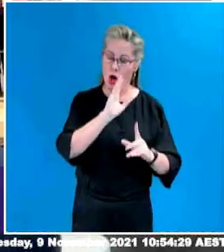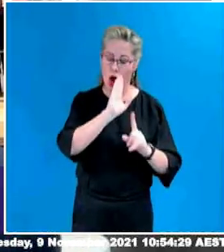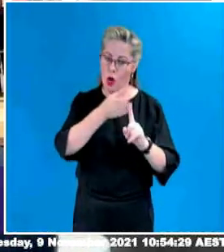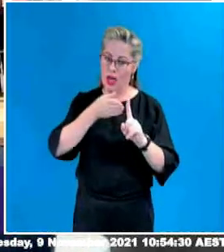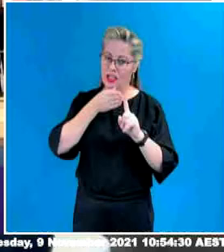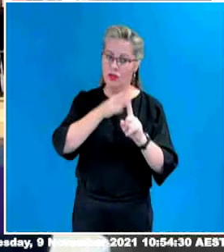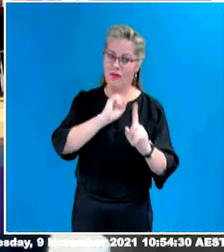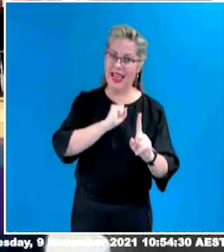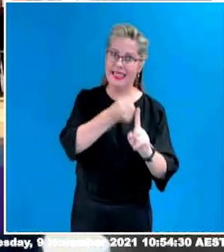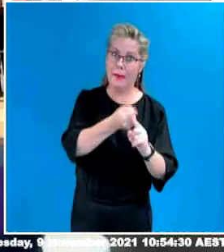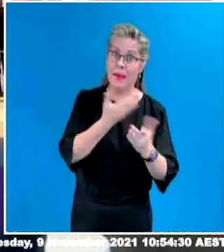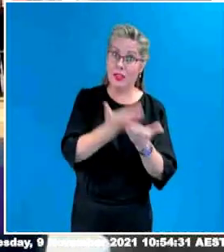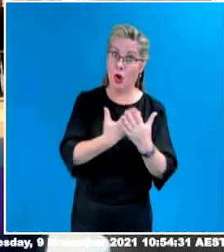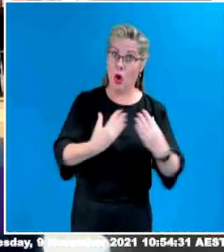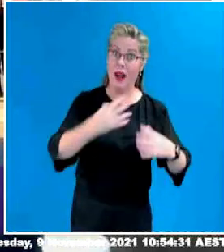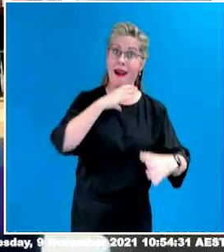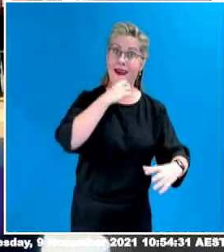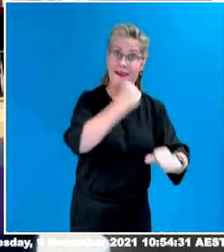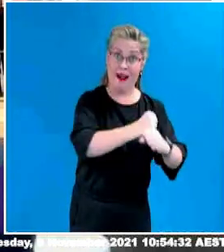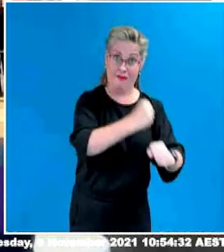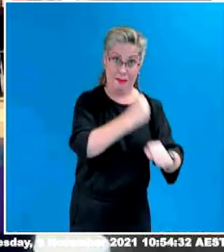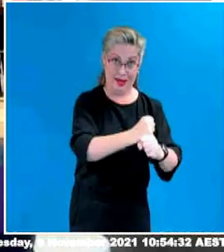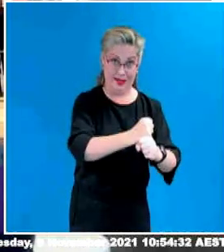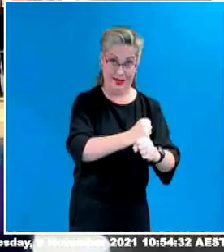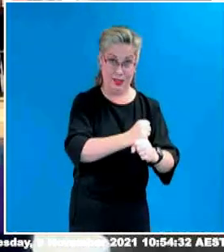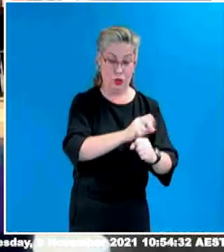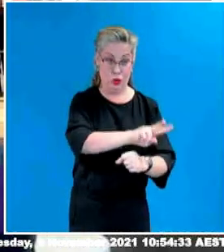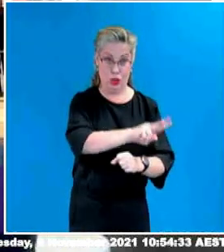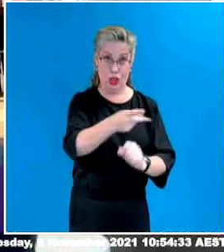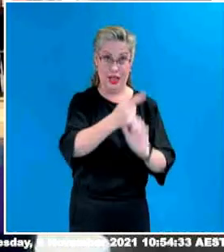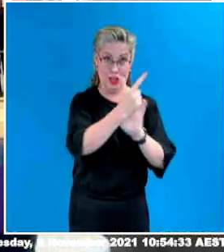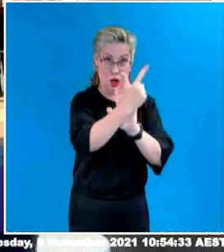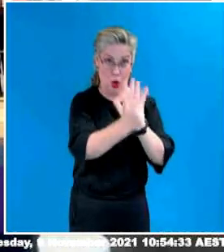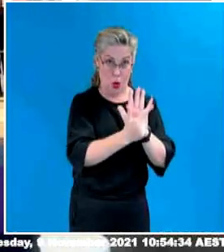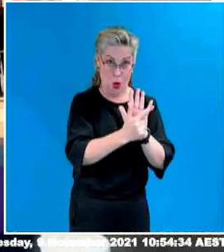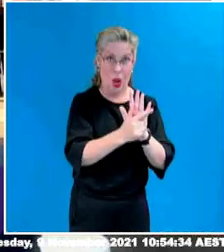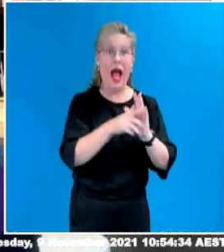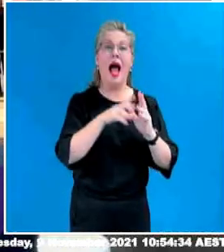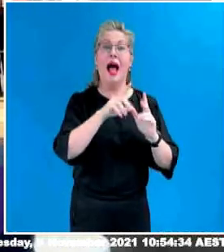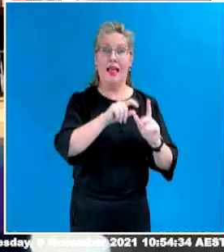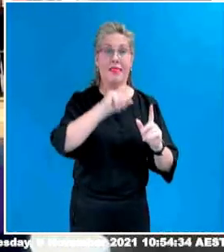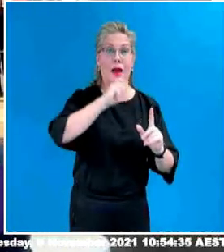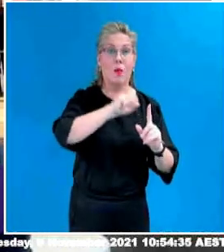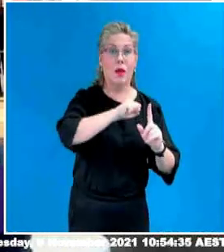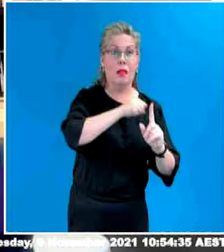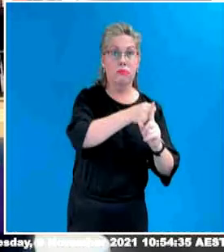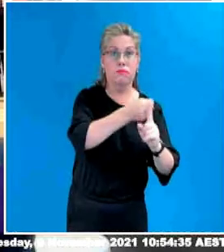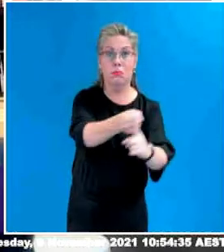obligation to protect individuals within their jurisdiction from human rights violations.